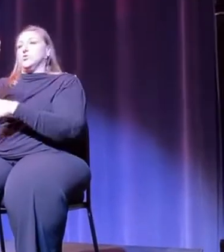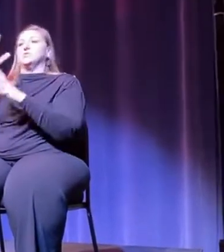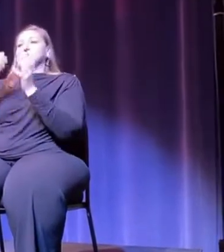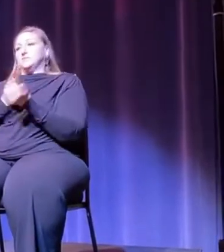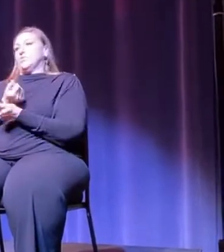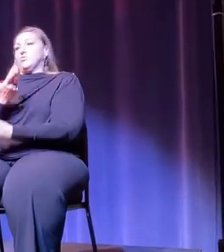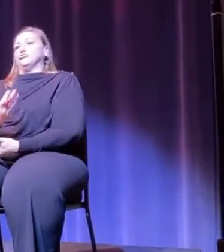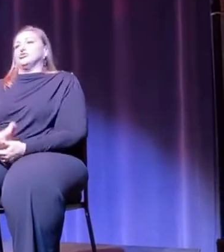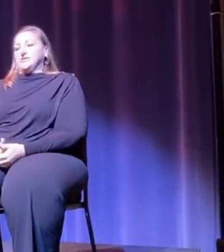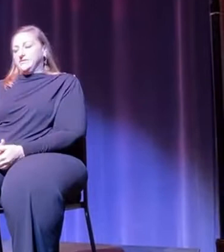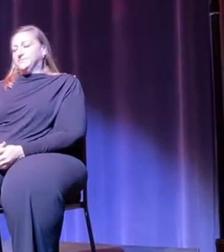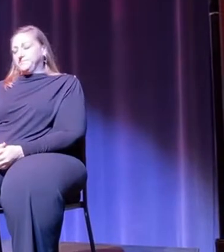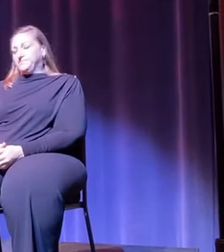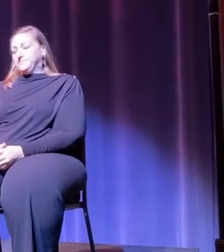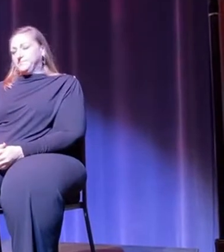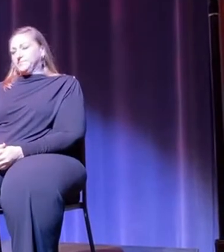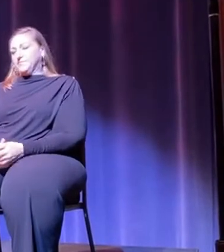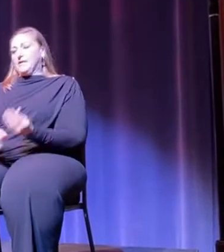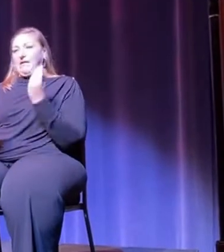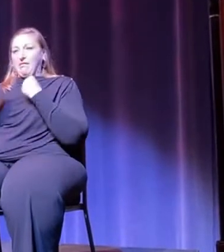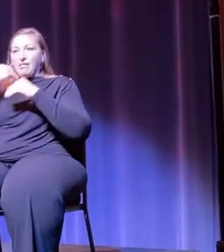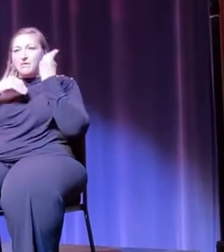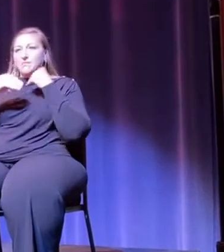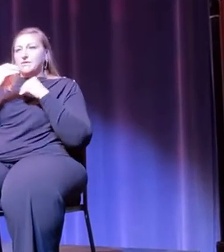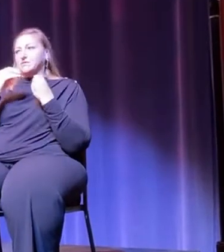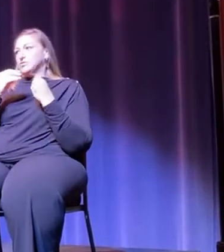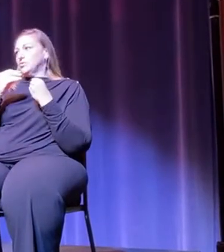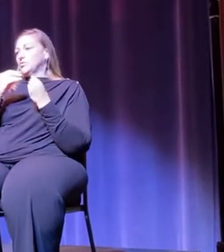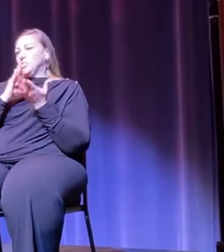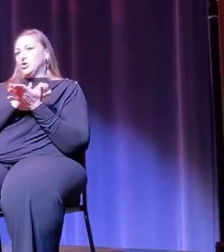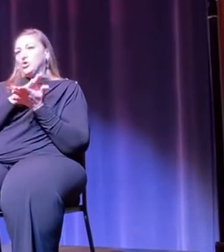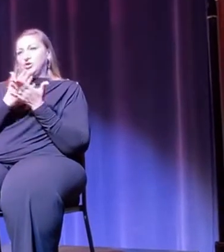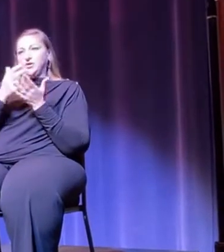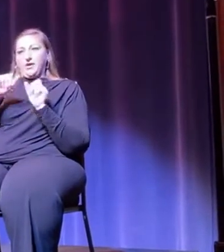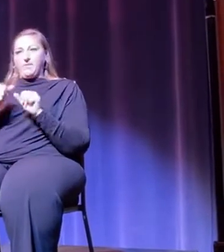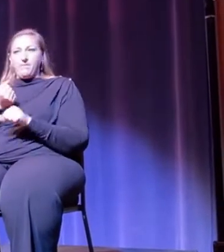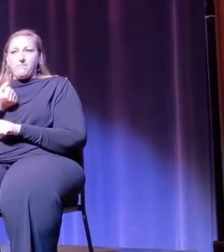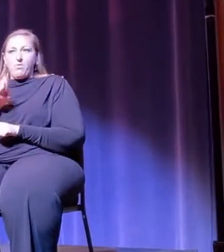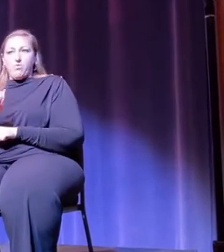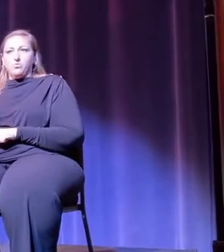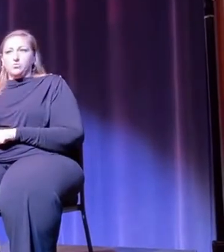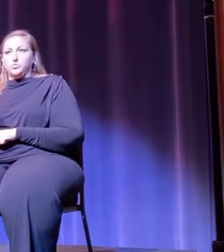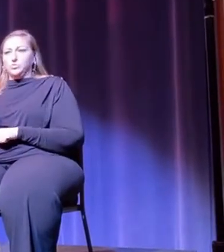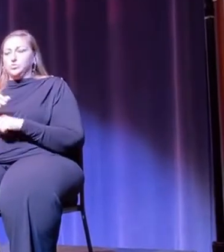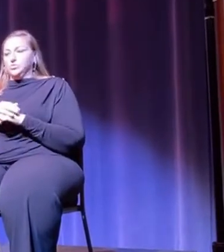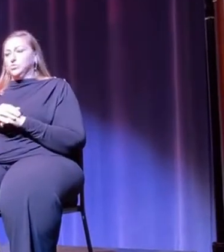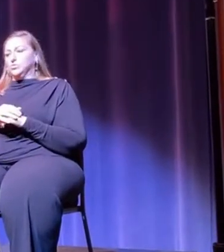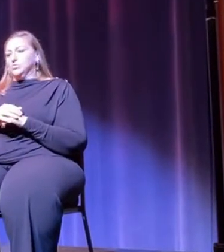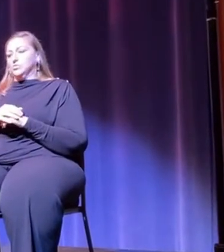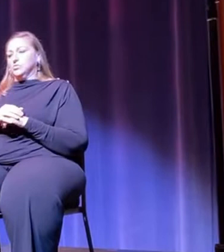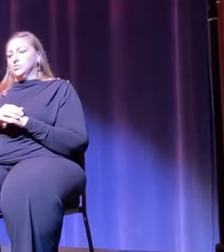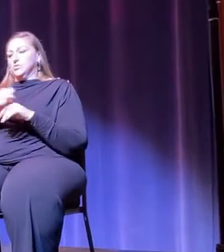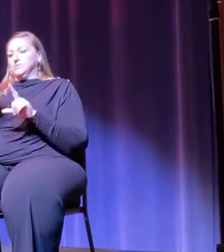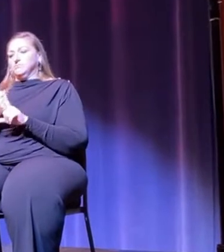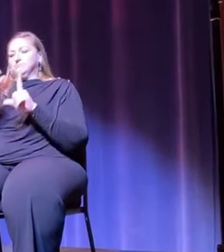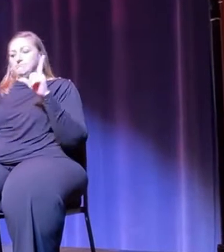Thinking about how the meals that you cook can be poems as well and kind of just like expanding that definition of what makes a poem